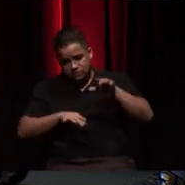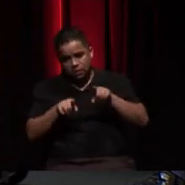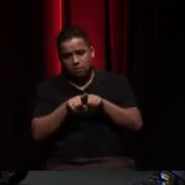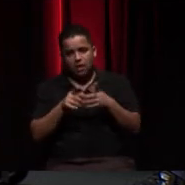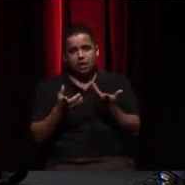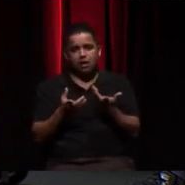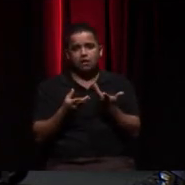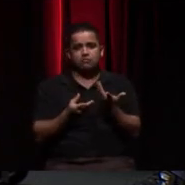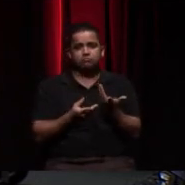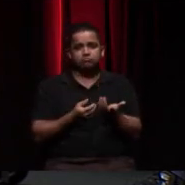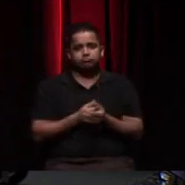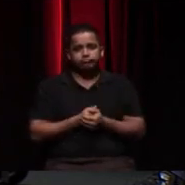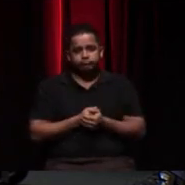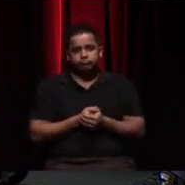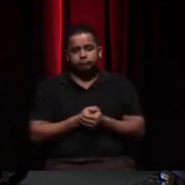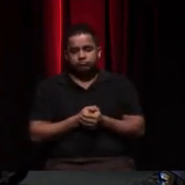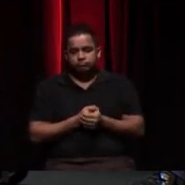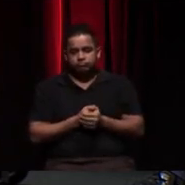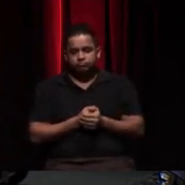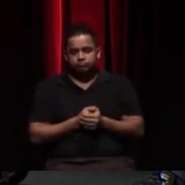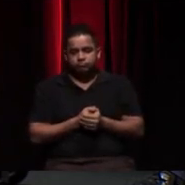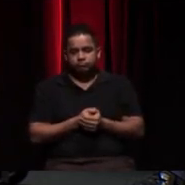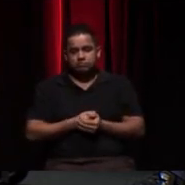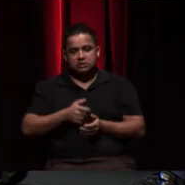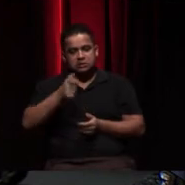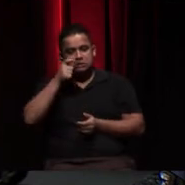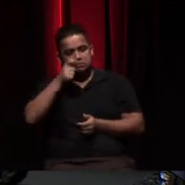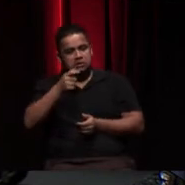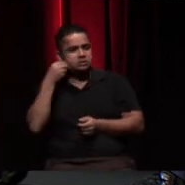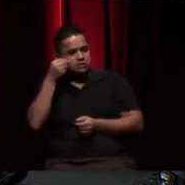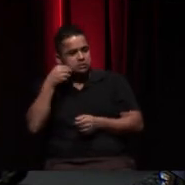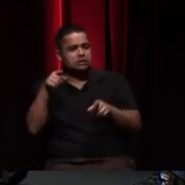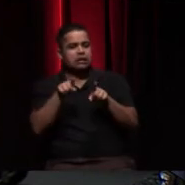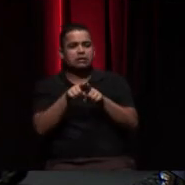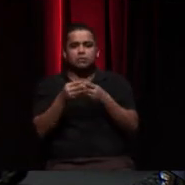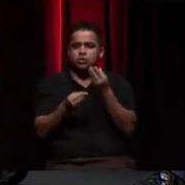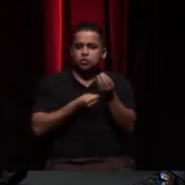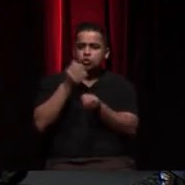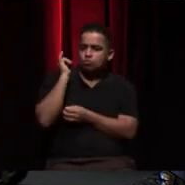expertise we have developed in order to tell a story.